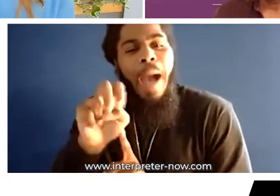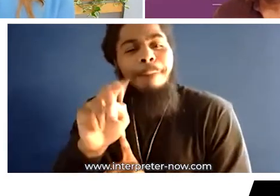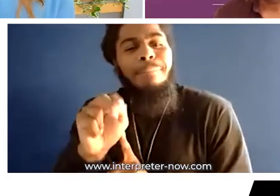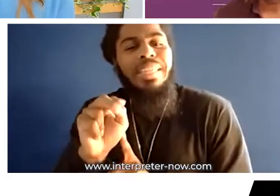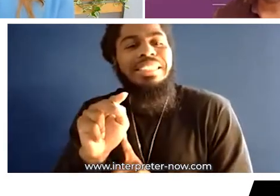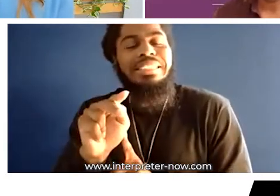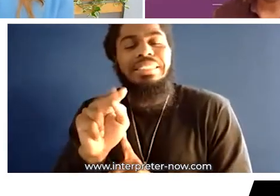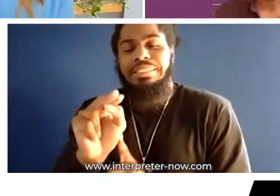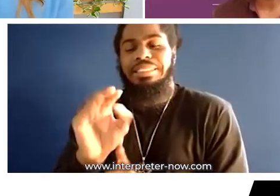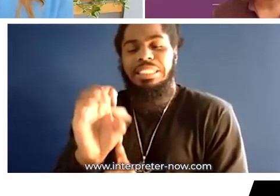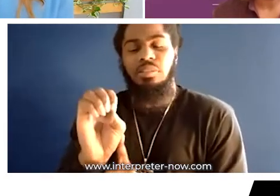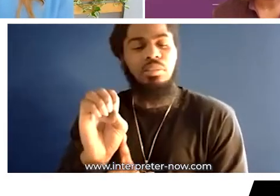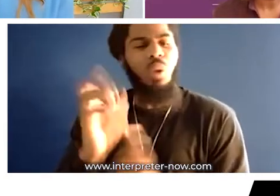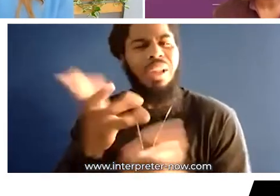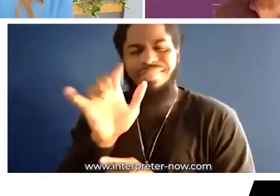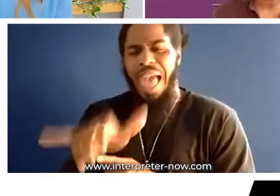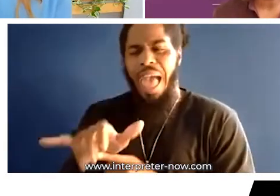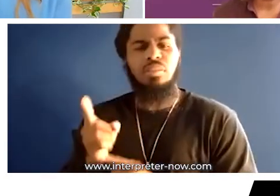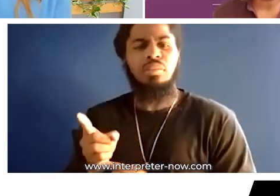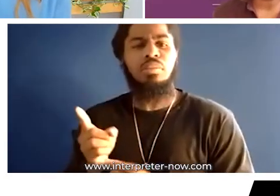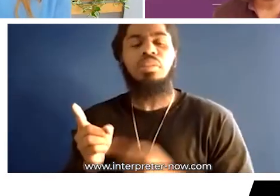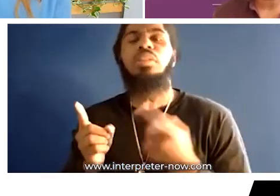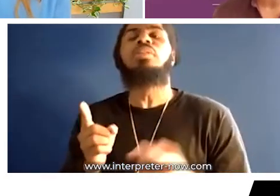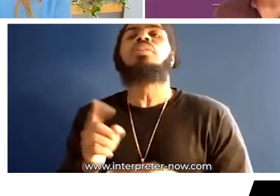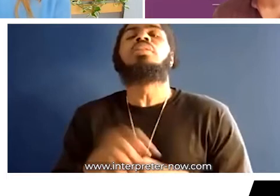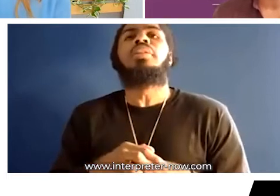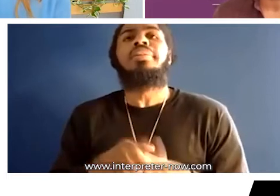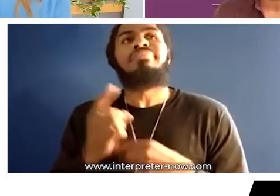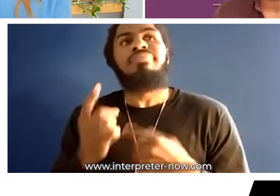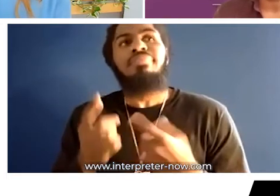Yeah, I have actually reframed cultural competence.